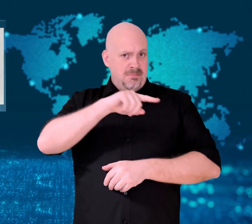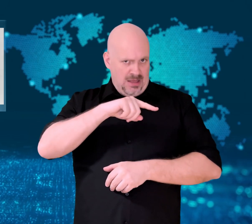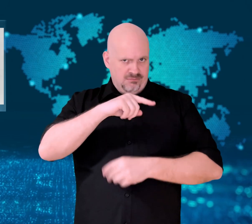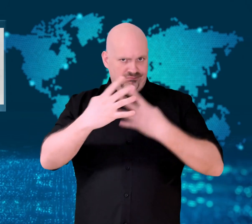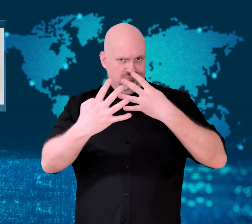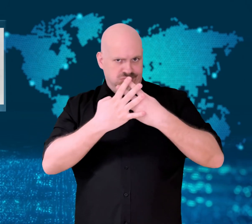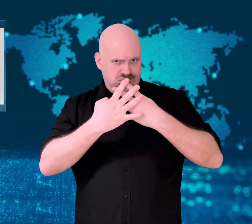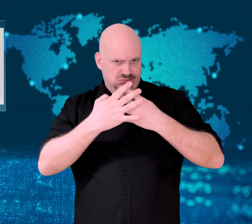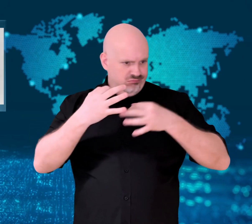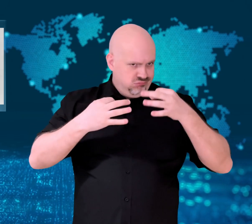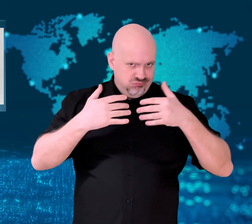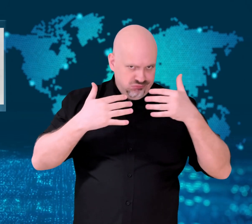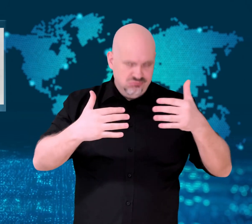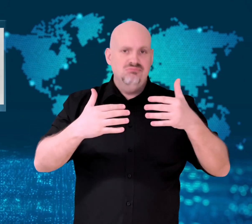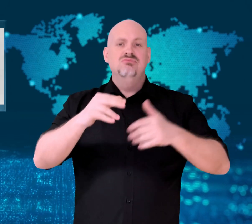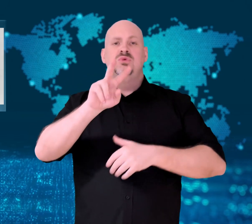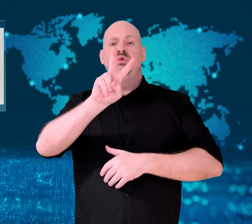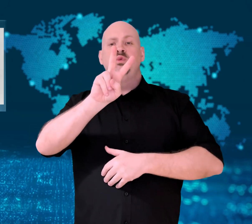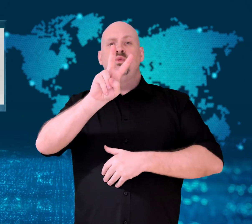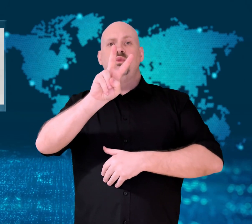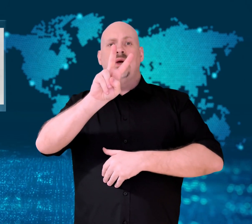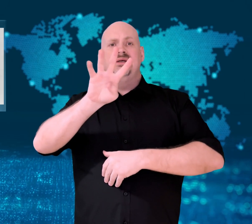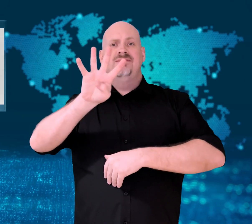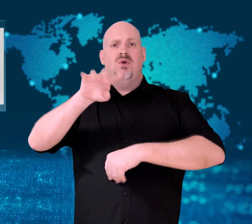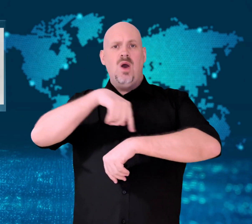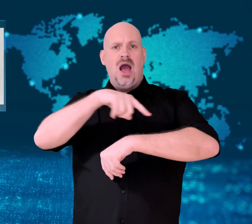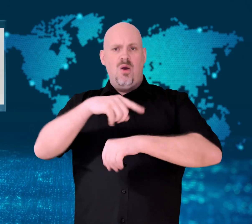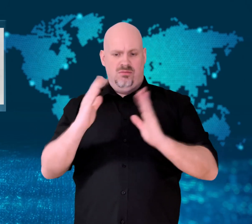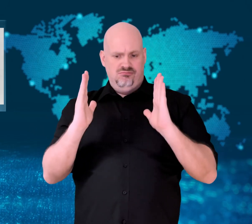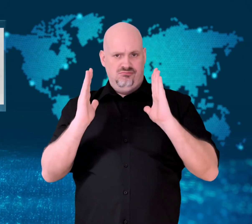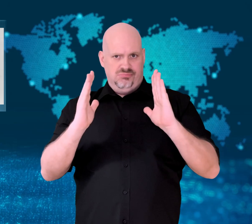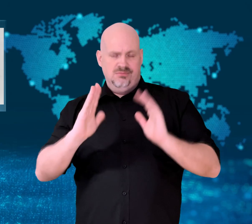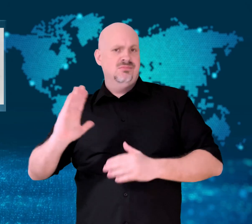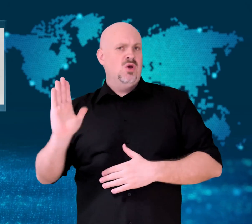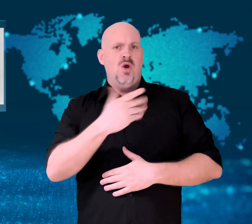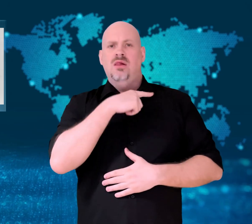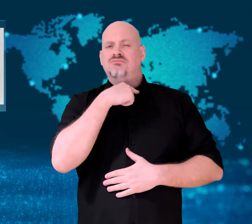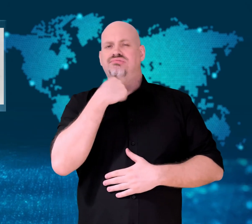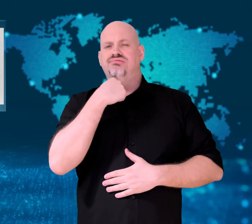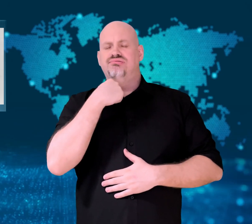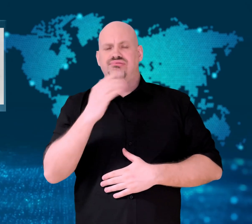and one Syrian nationalist, within 24 hours.